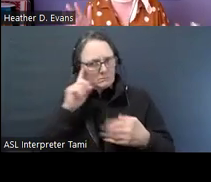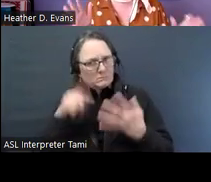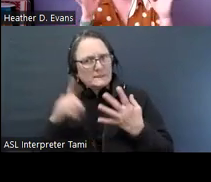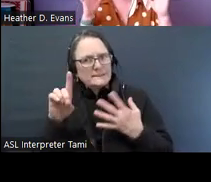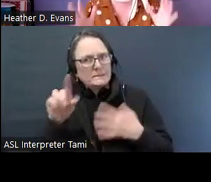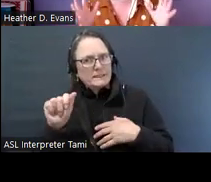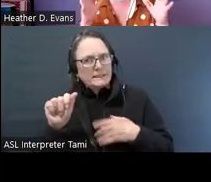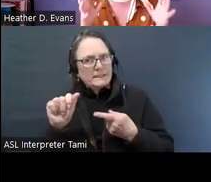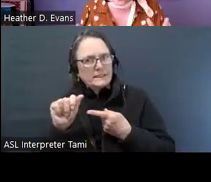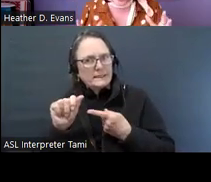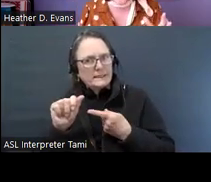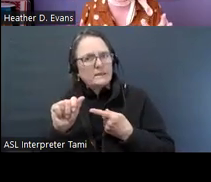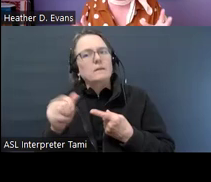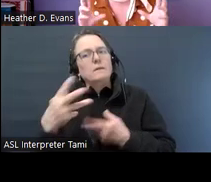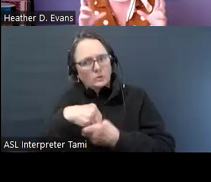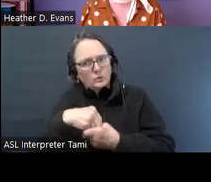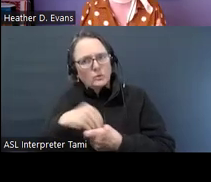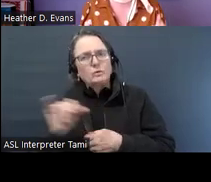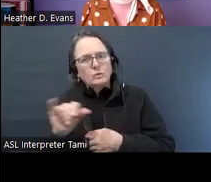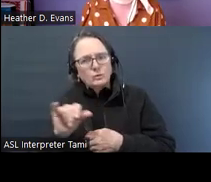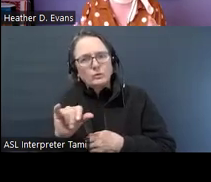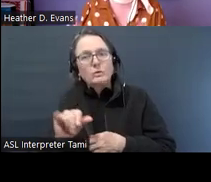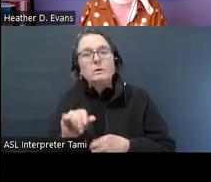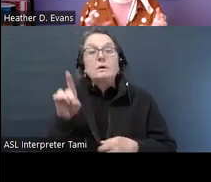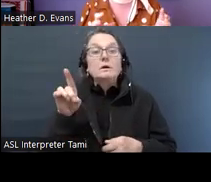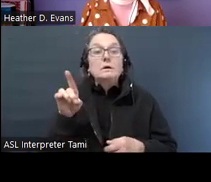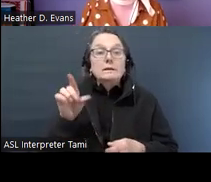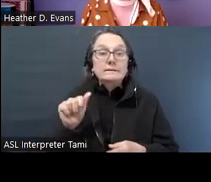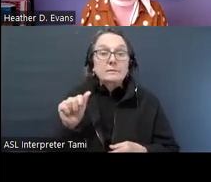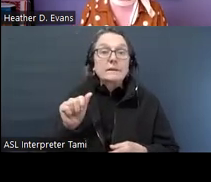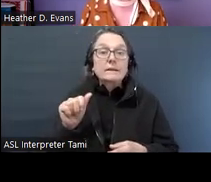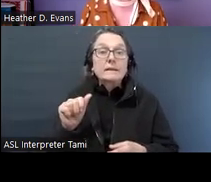only reinforce stereotypical disability experiences.